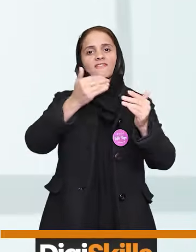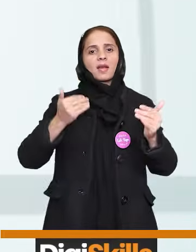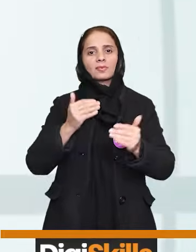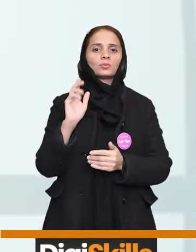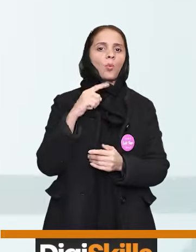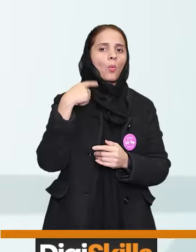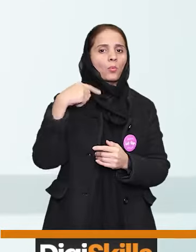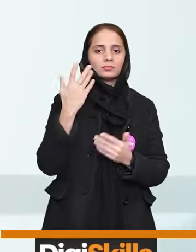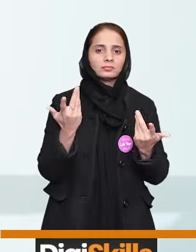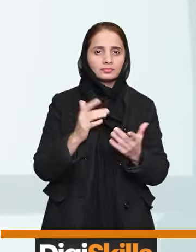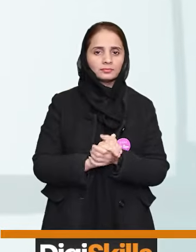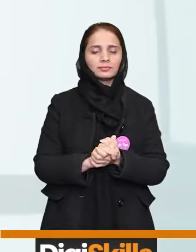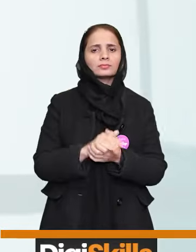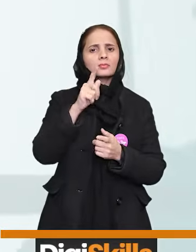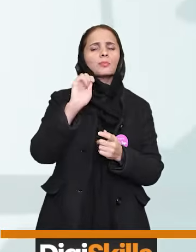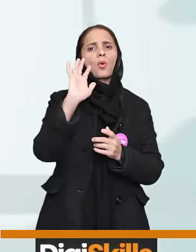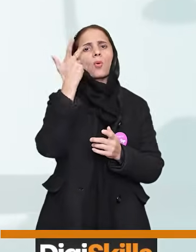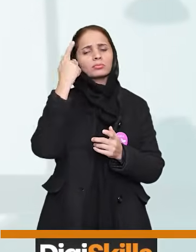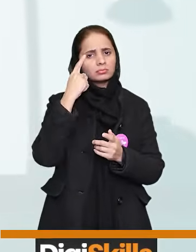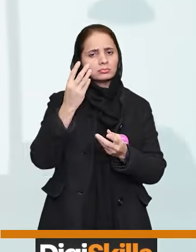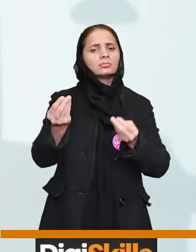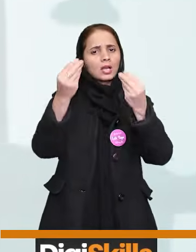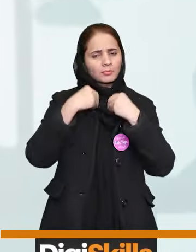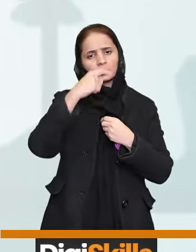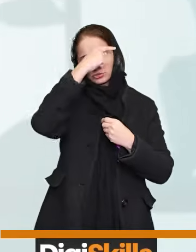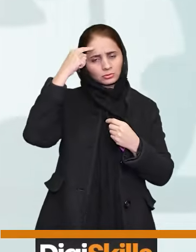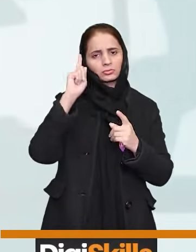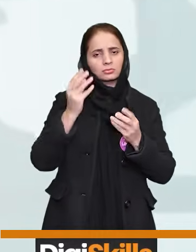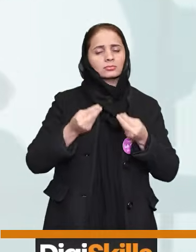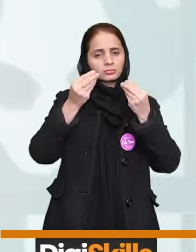You will definitely get a new project God’s willing.